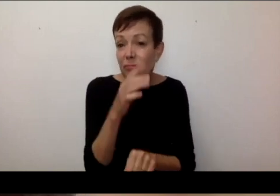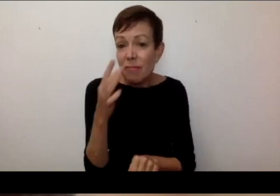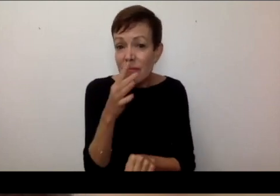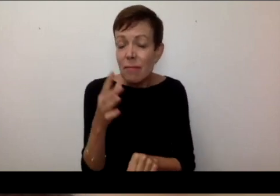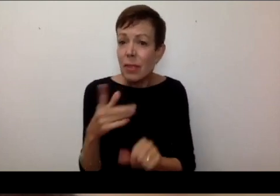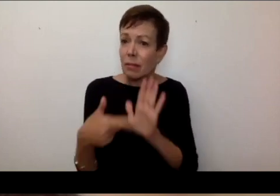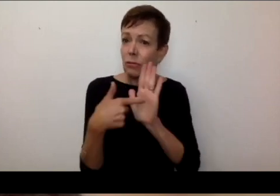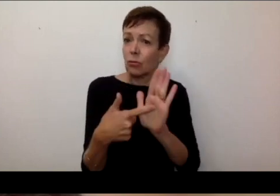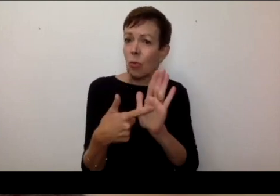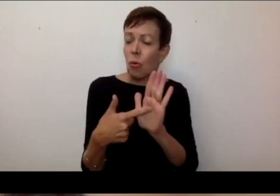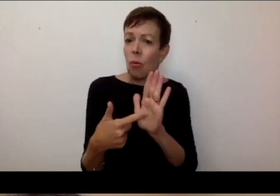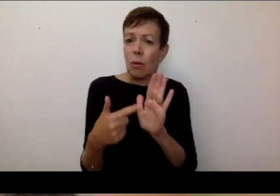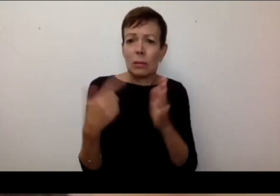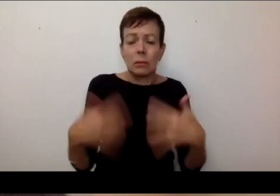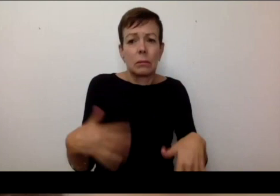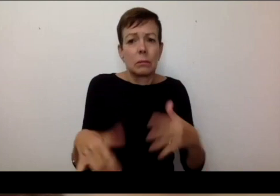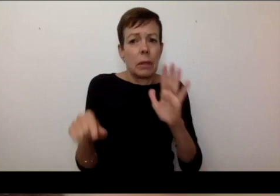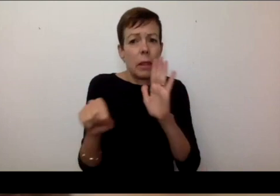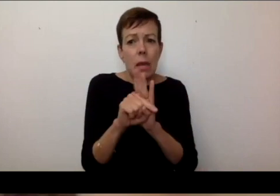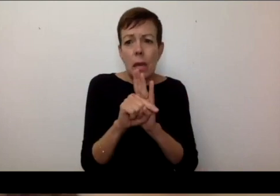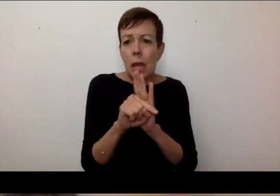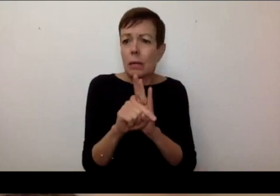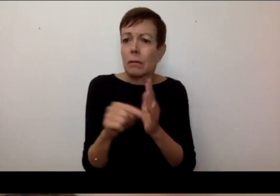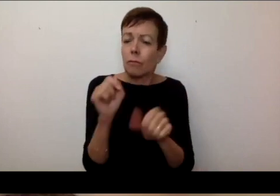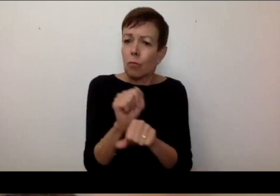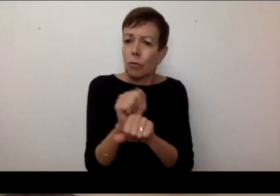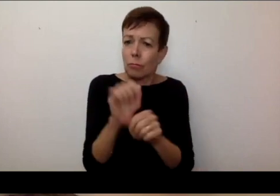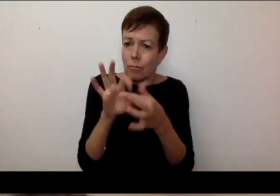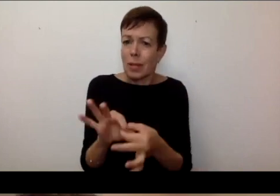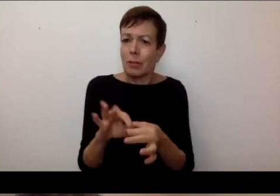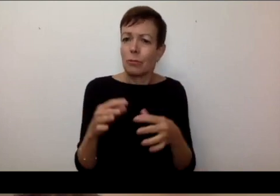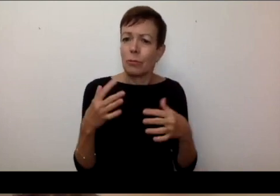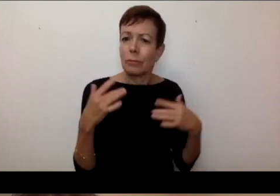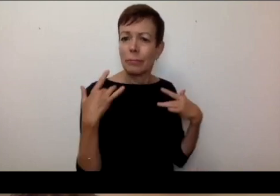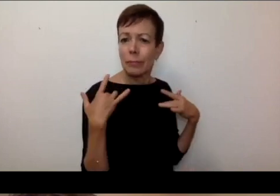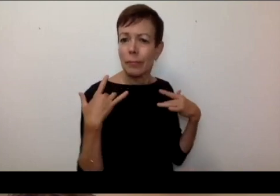dark side of the fashion industry here at home